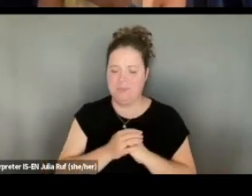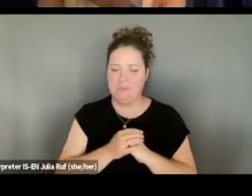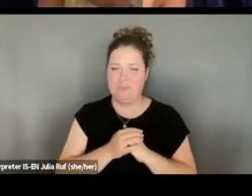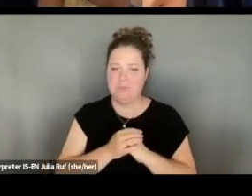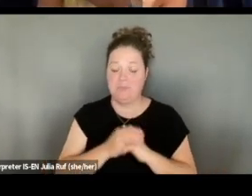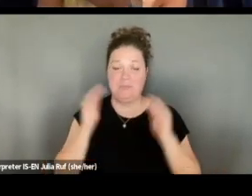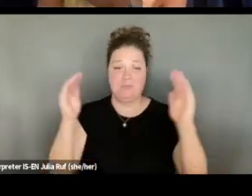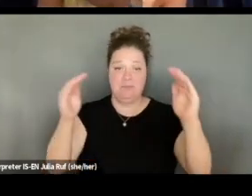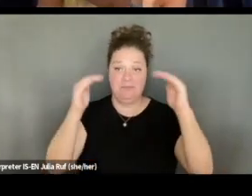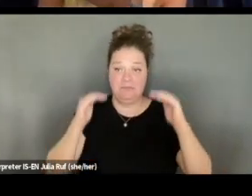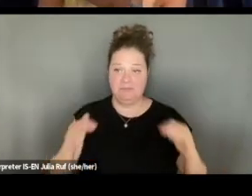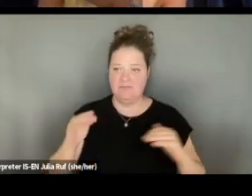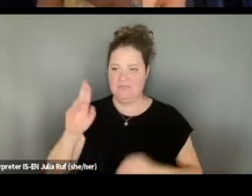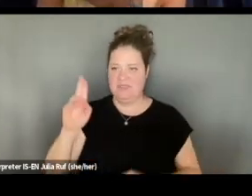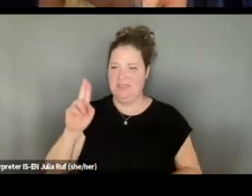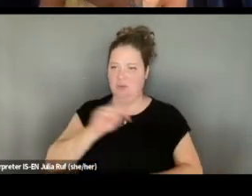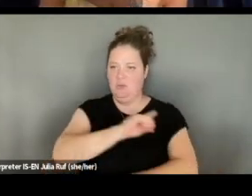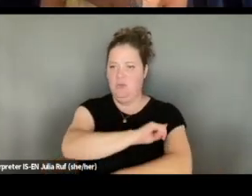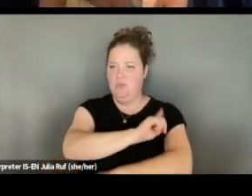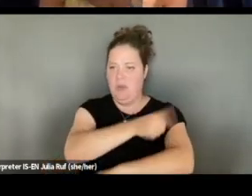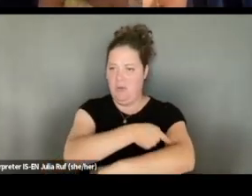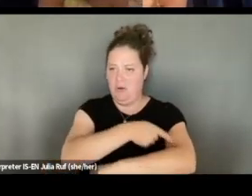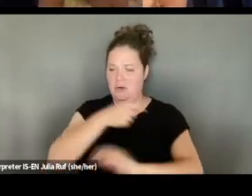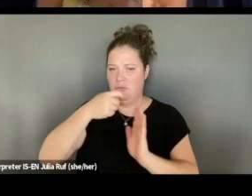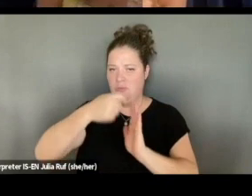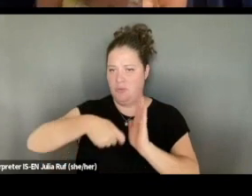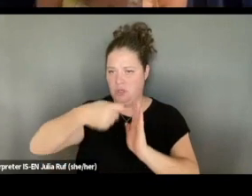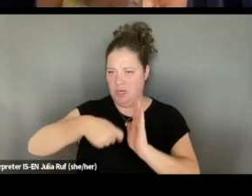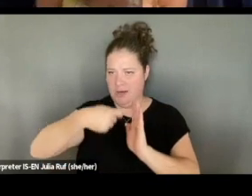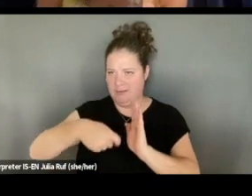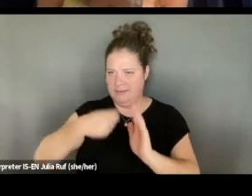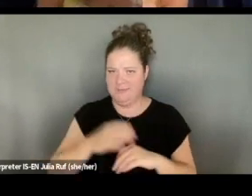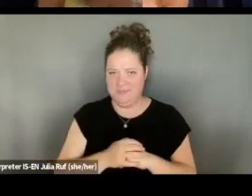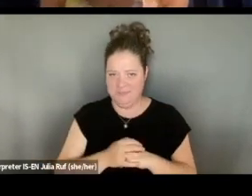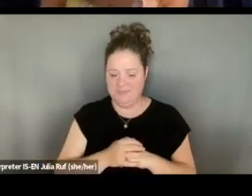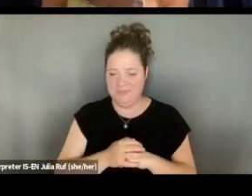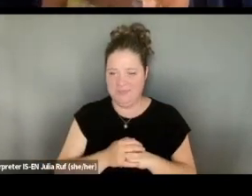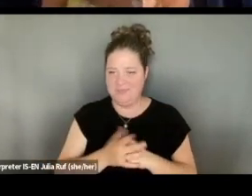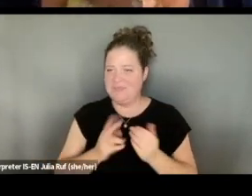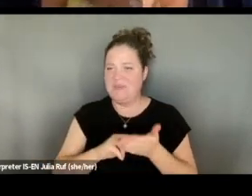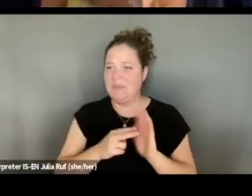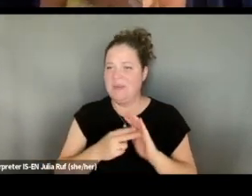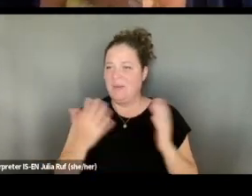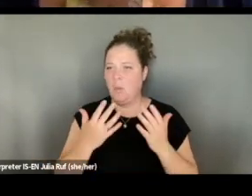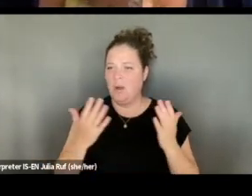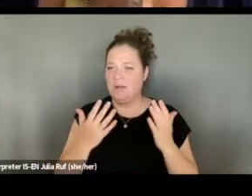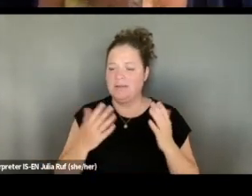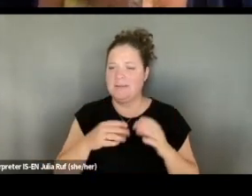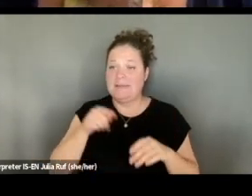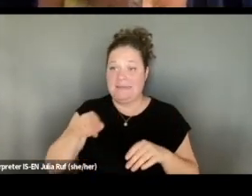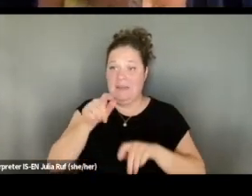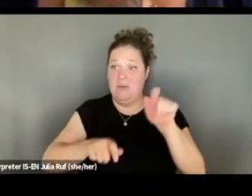Then, we are going to move over to the UPower Project or Users Power the Accessibility Directive, which is the